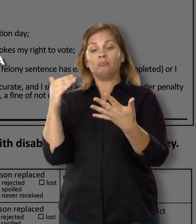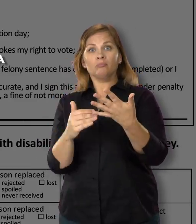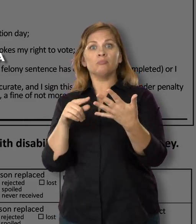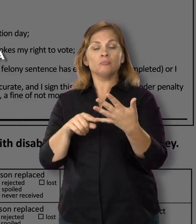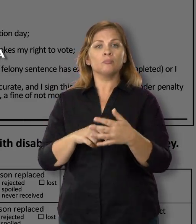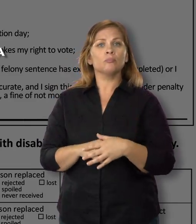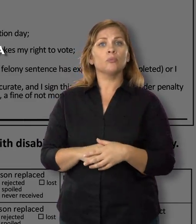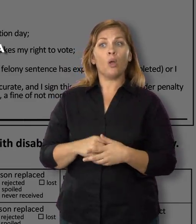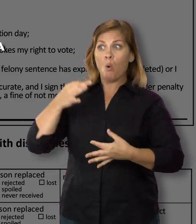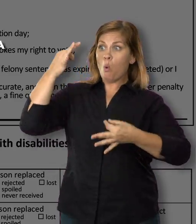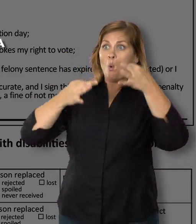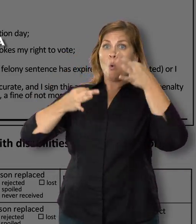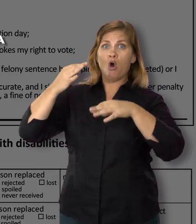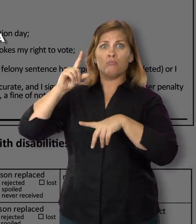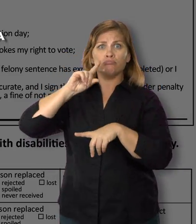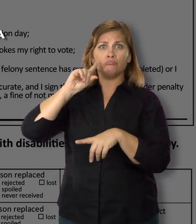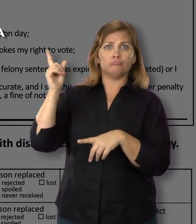am not under court-ordered guardianship